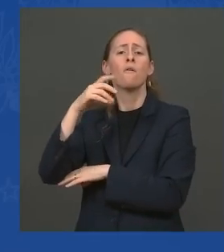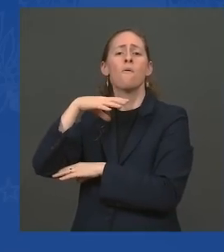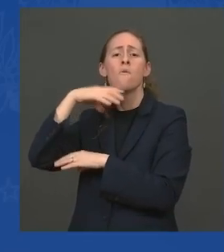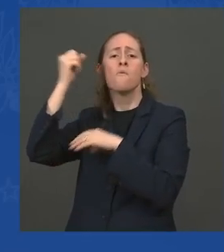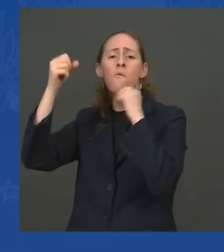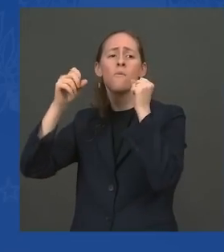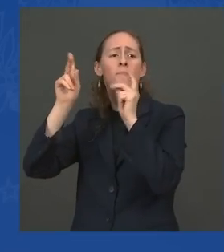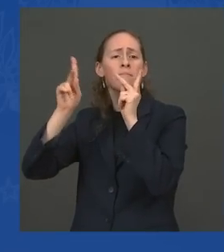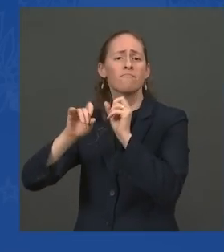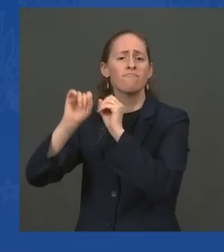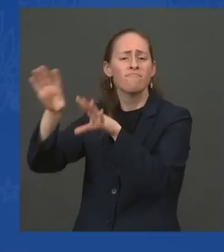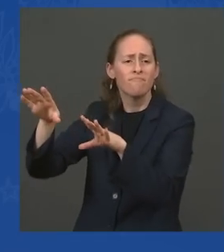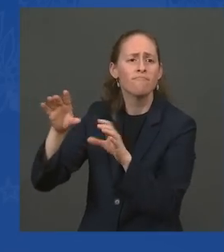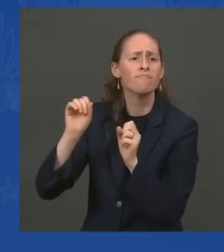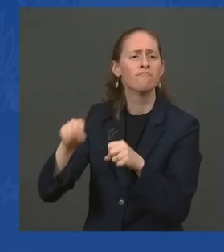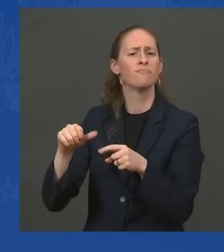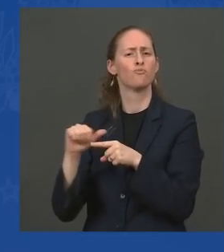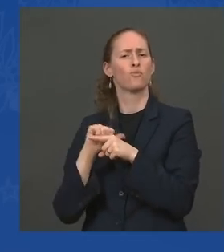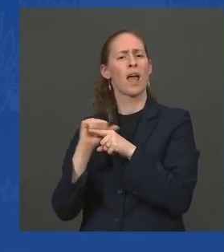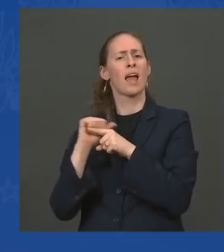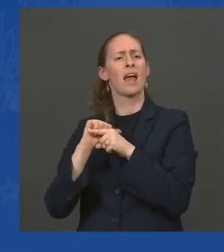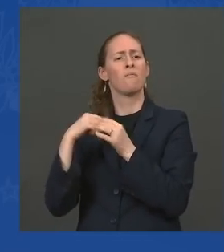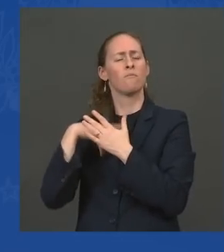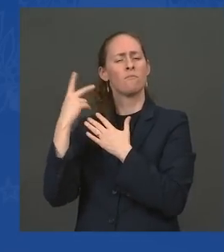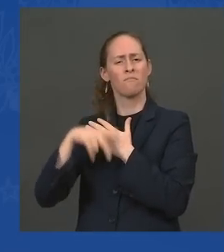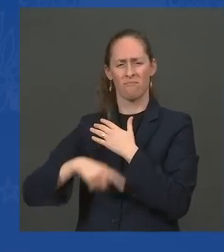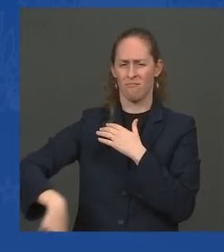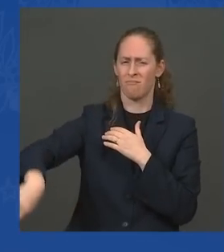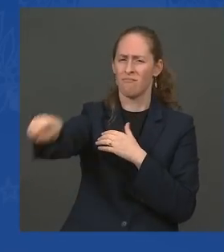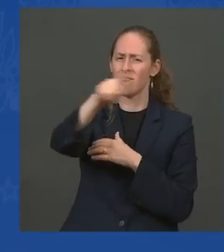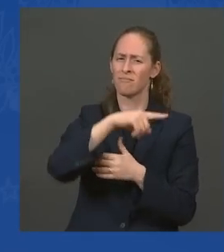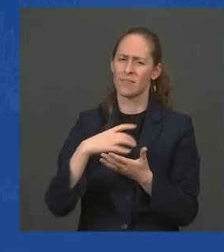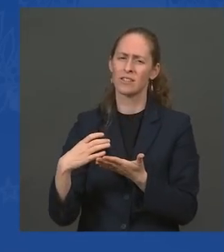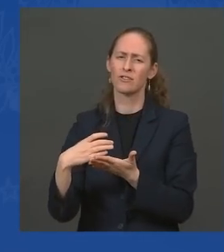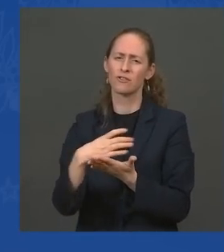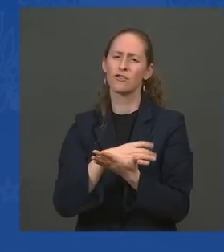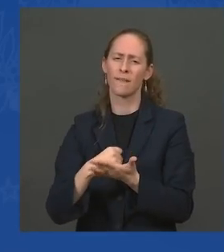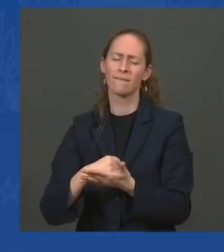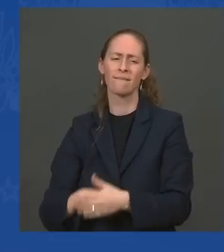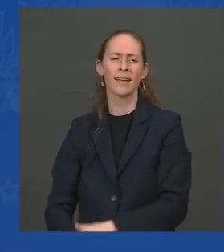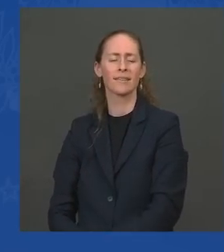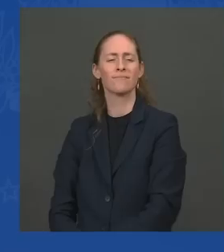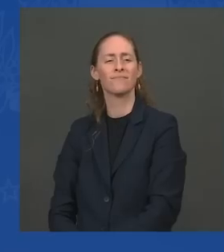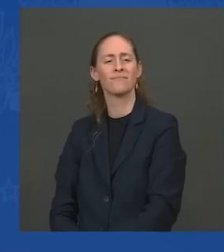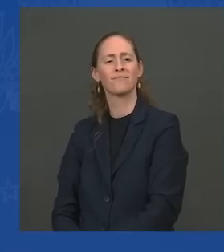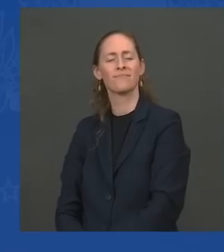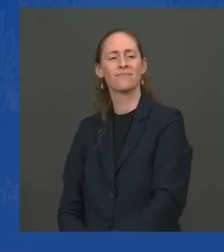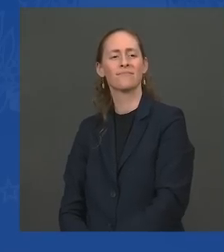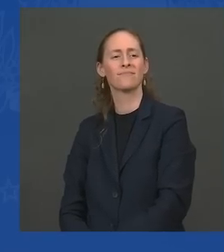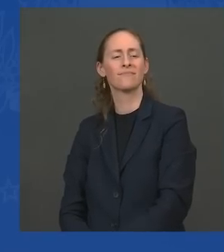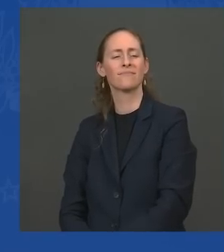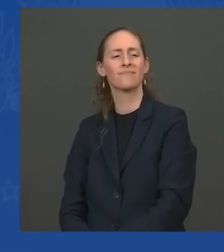I just want to end by saying for too long, too many people have said America's best days are behind us.